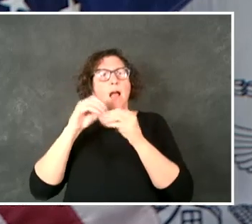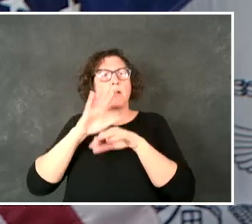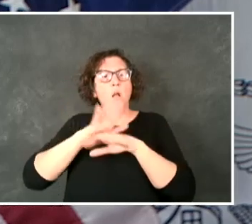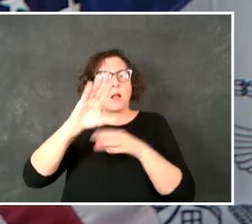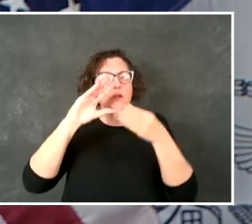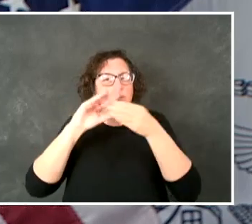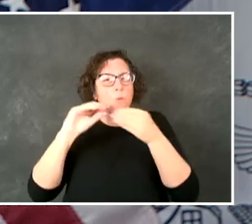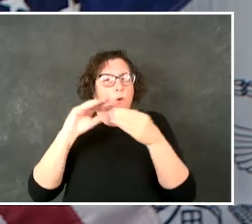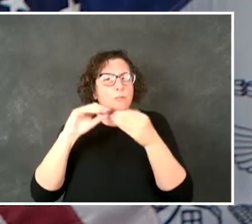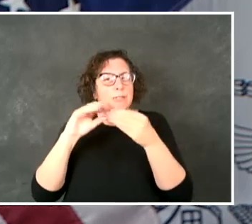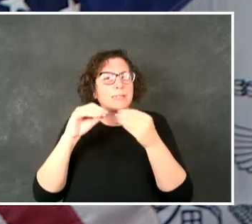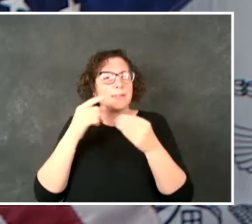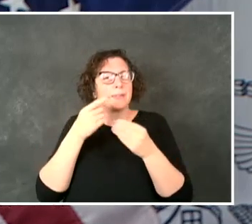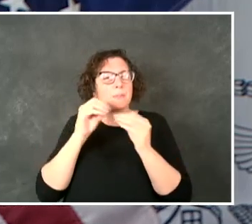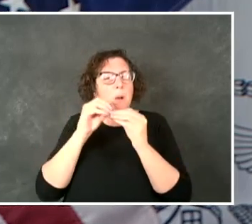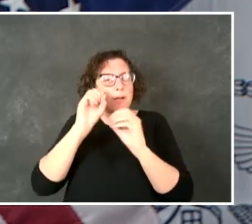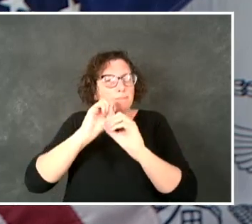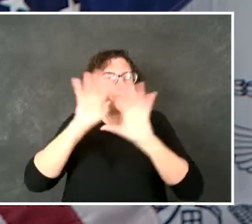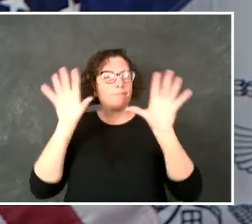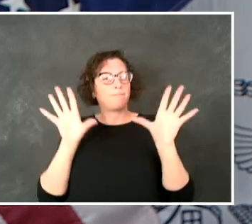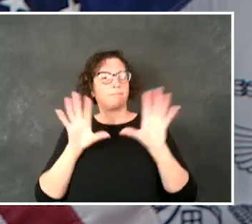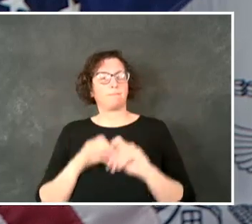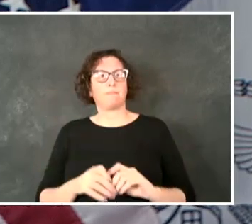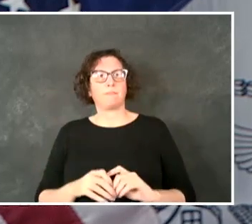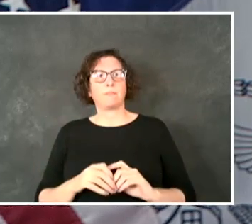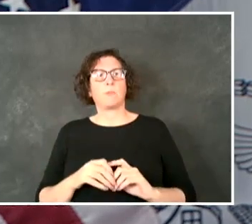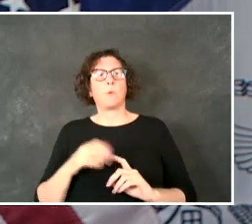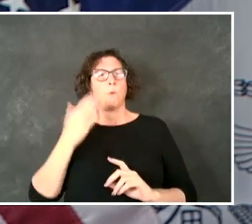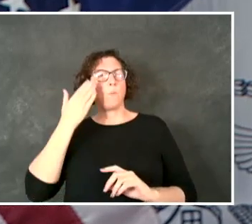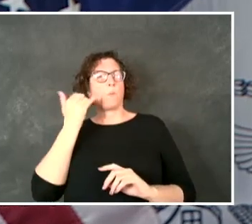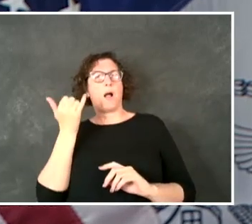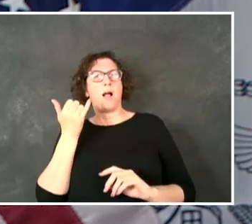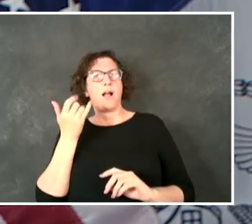ON THAT STORY AND WHY IT TOOK YOUR ADMISINTRIOATN, ACCORDING TO THE STORY, THE BETTER